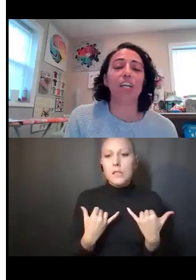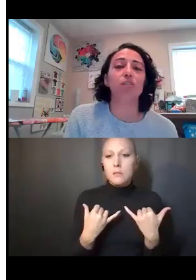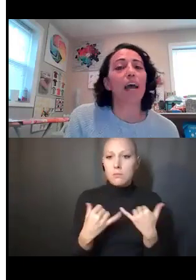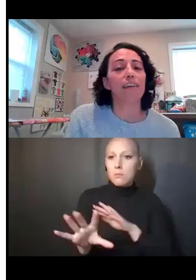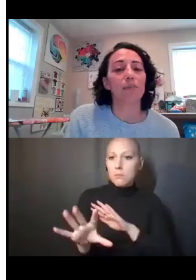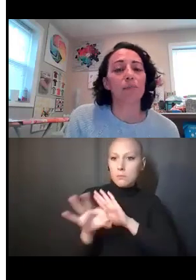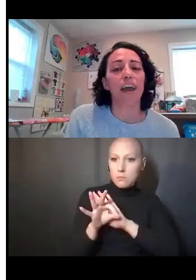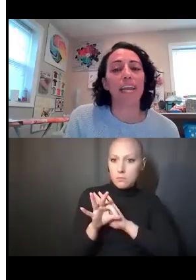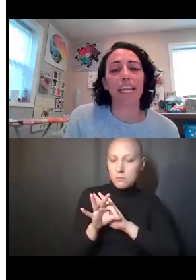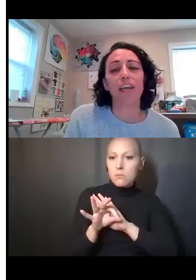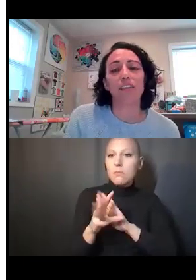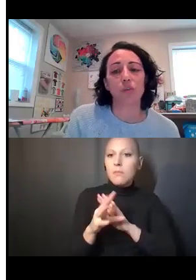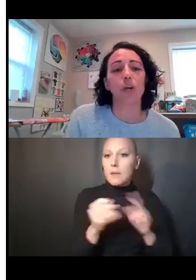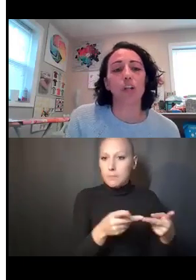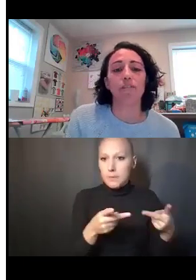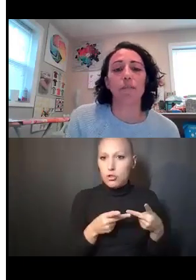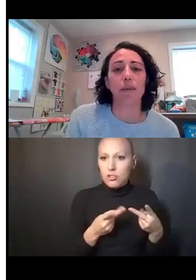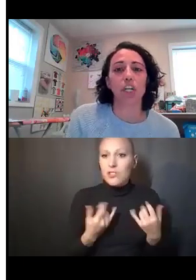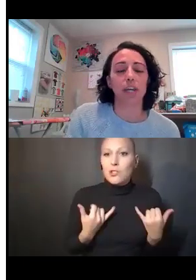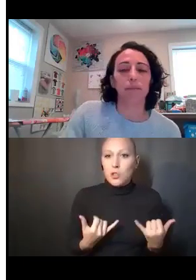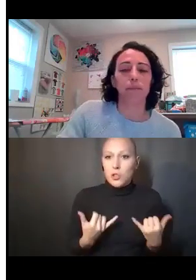you do not need to provide any historical information.